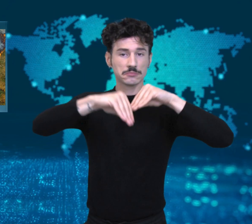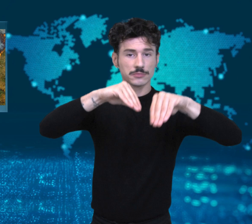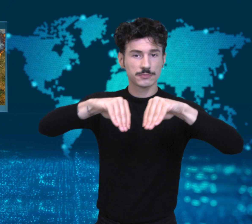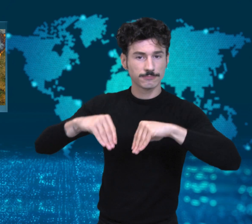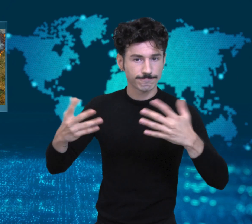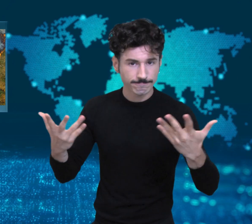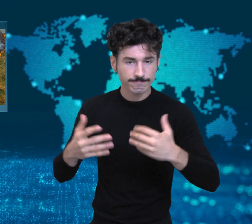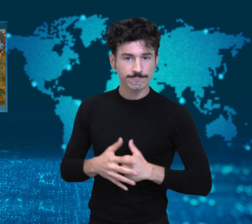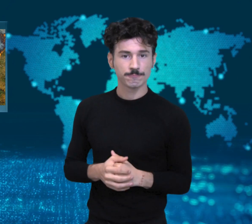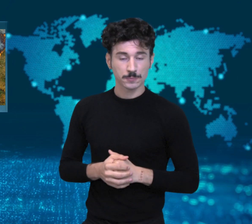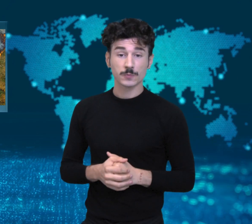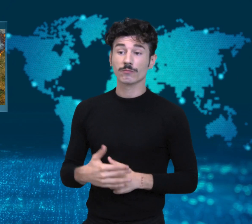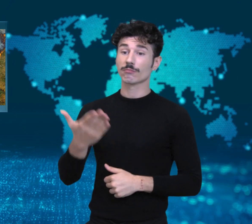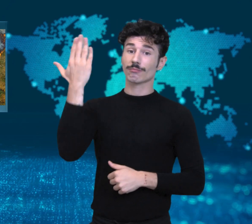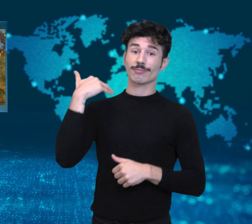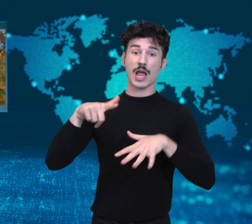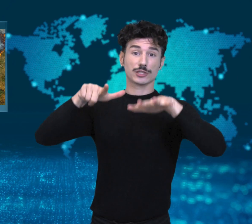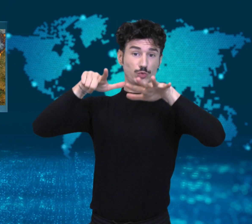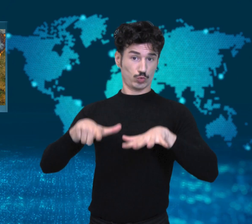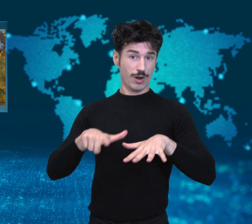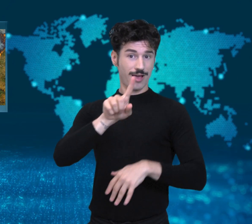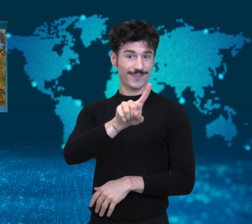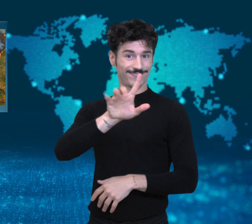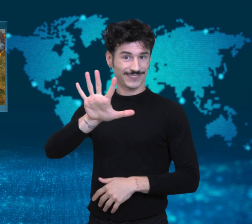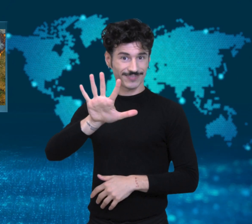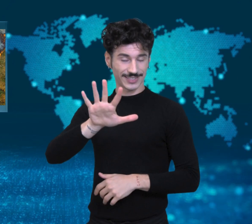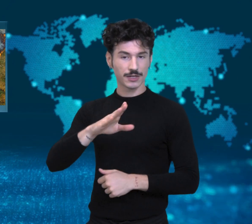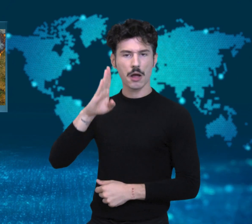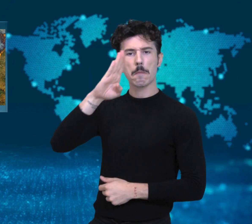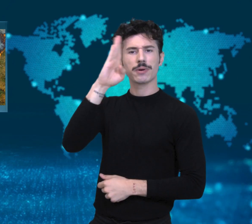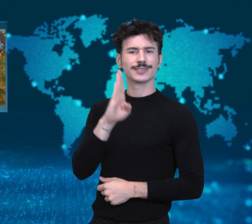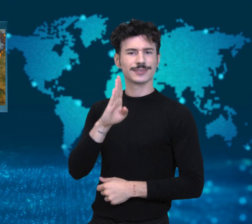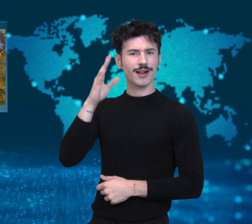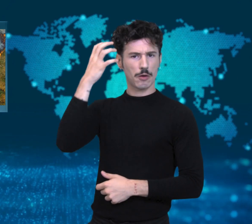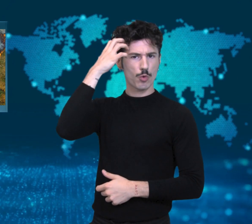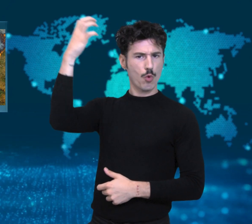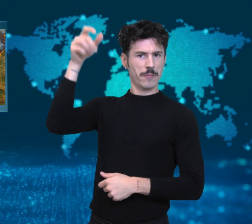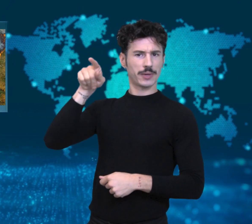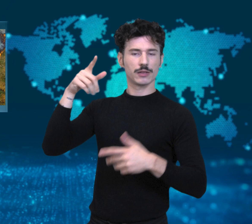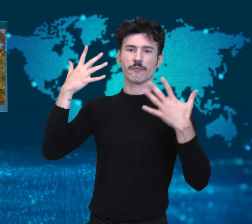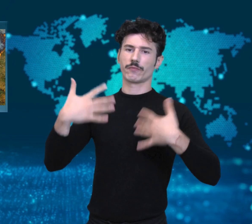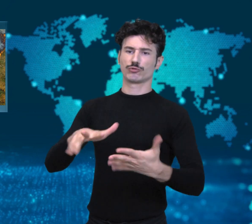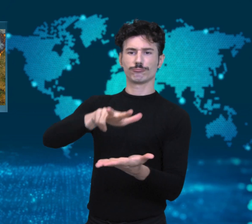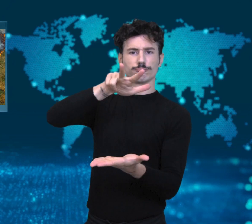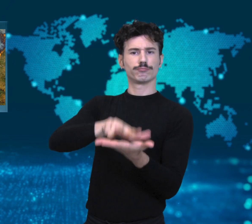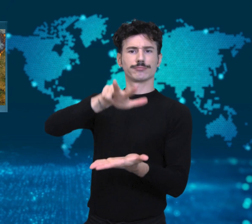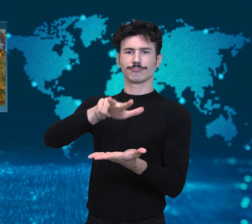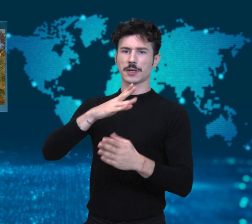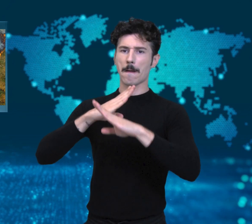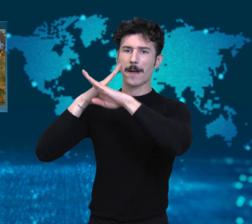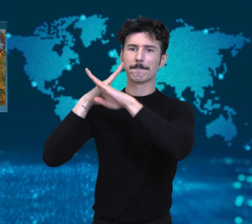turn their forestry into cattle lands or soy-growing operations.